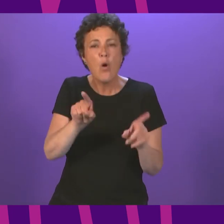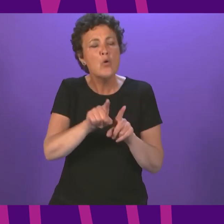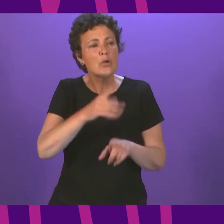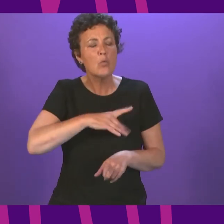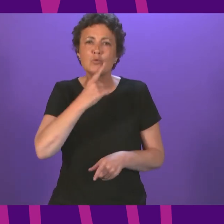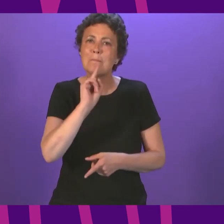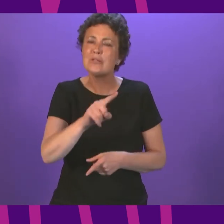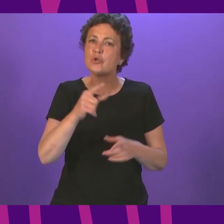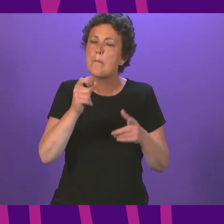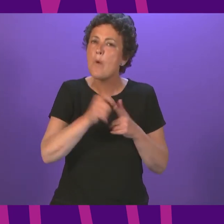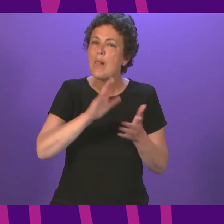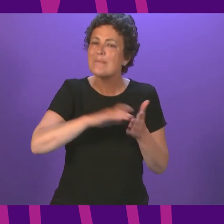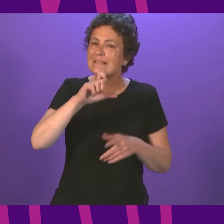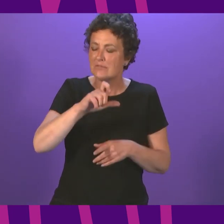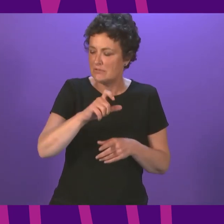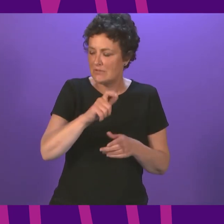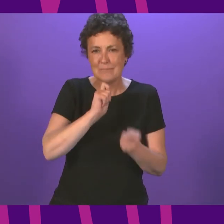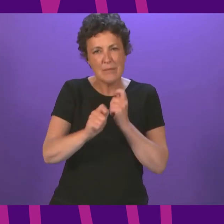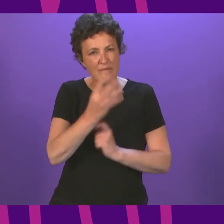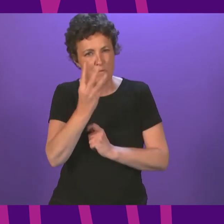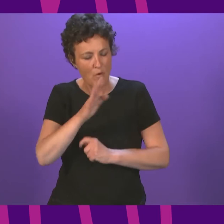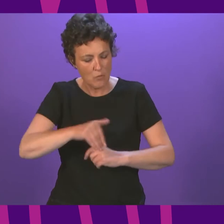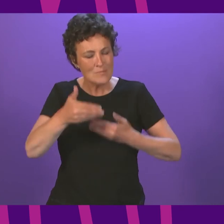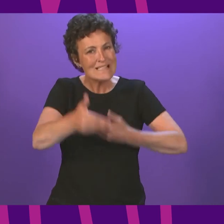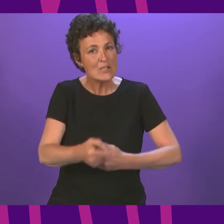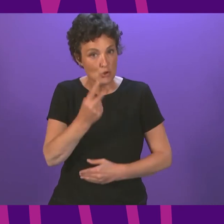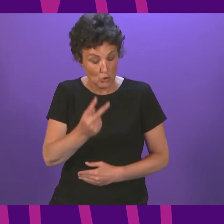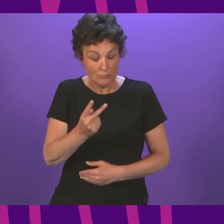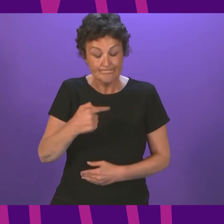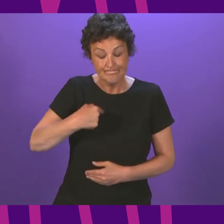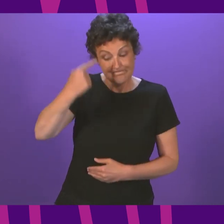4 from stage 2. I undertook that the Government would write to Pauline McNeill to provide